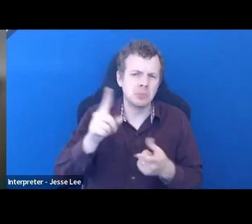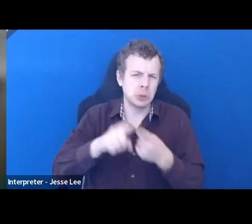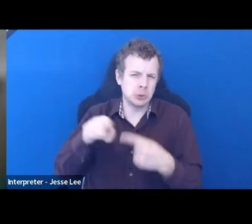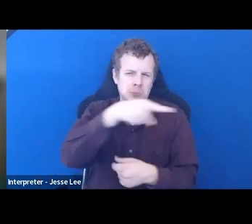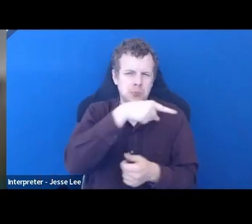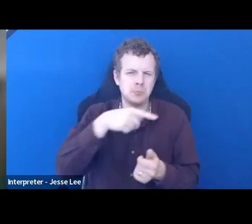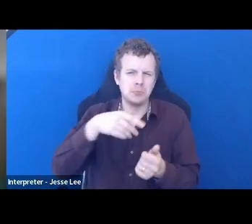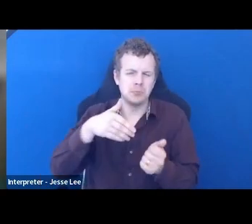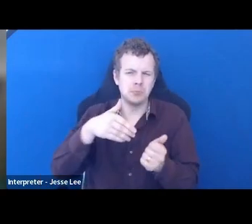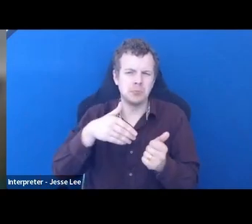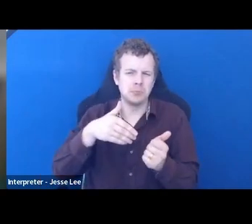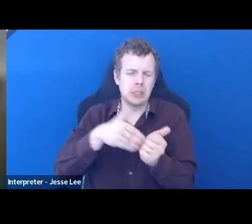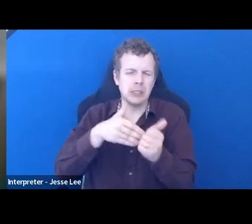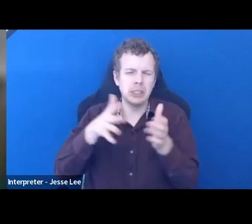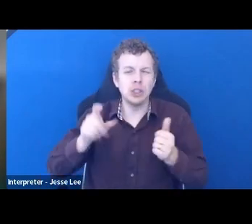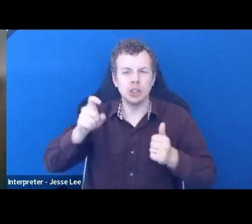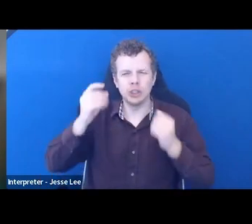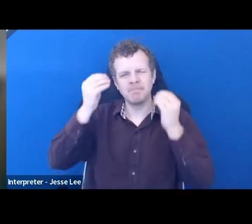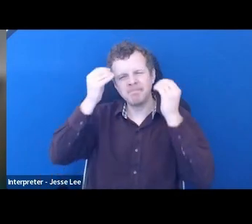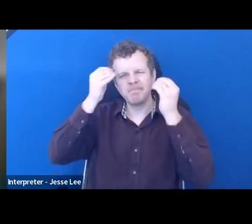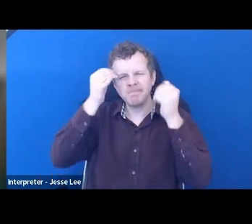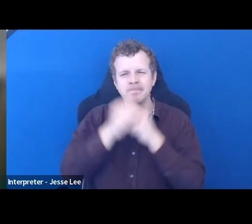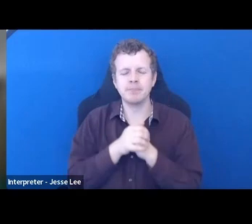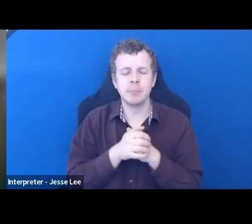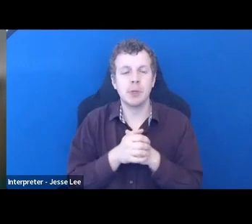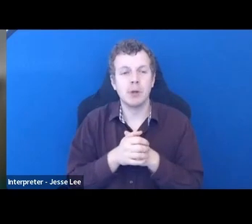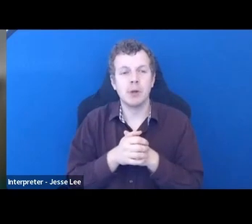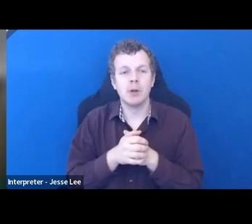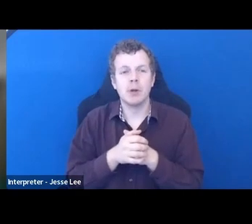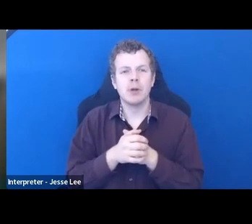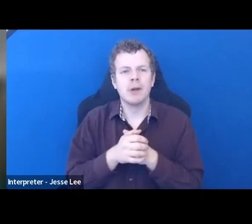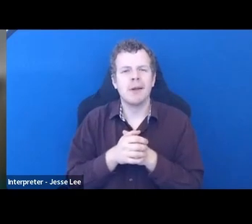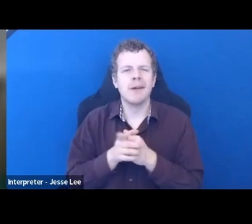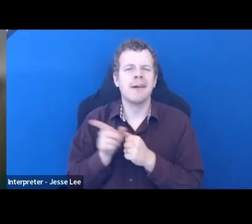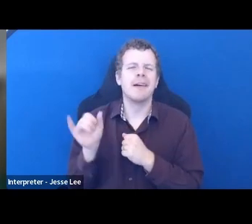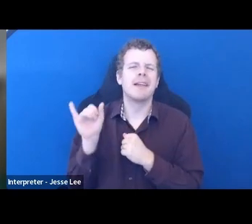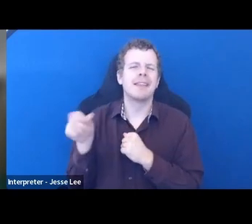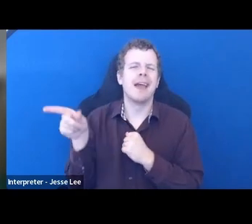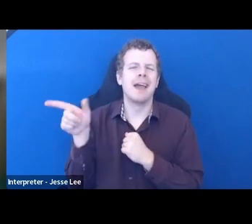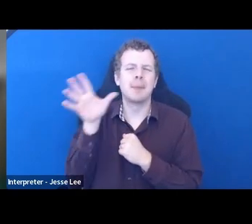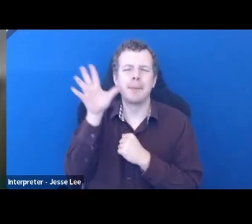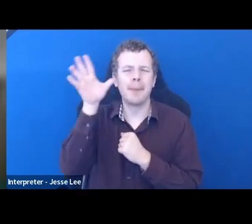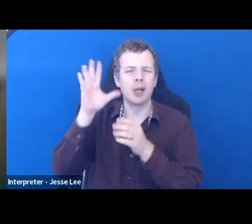So this is a quote from one of the parents that kind of captured these areas.